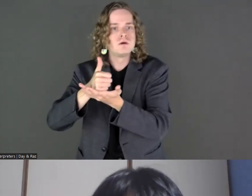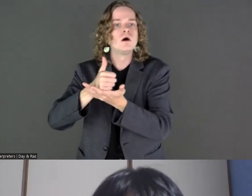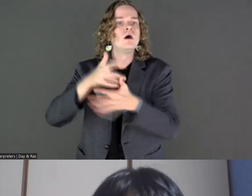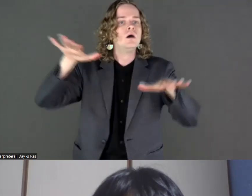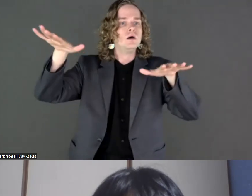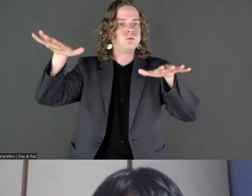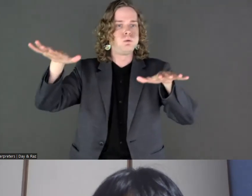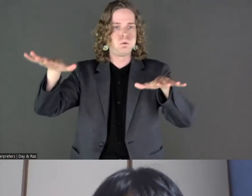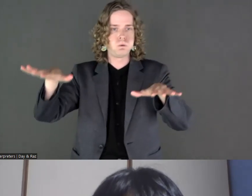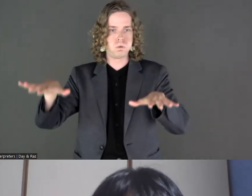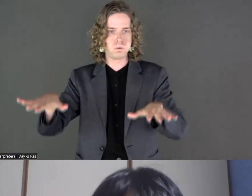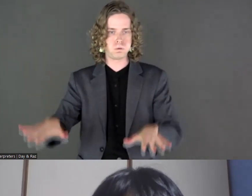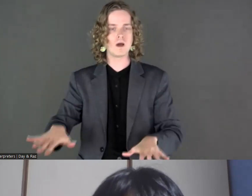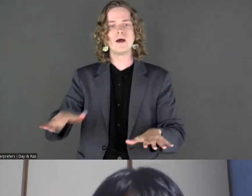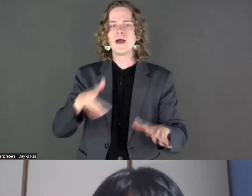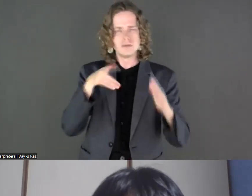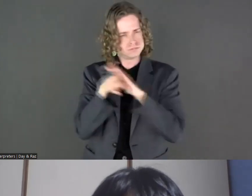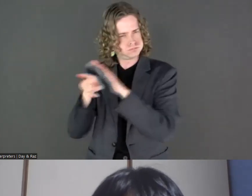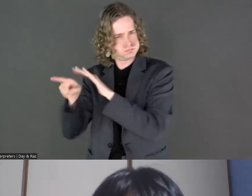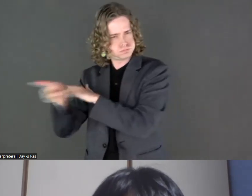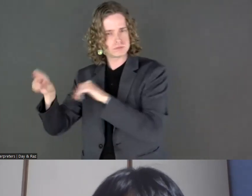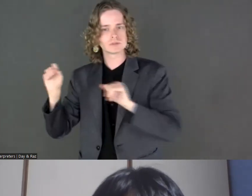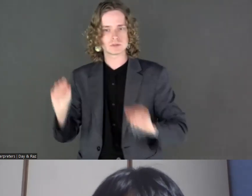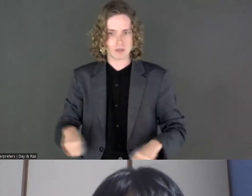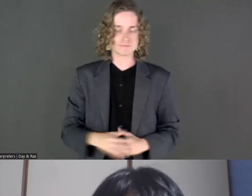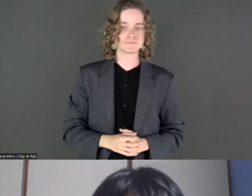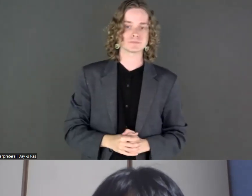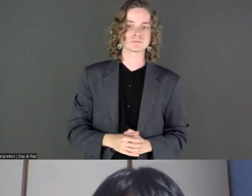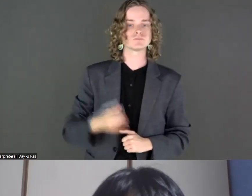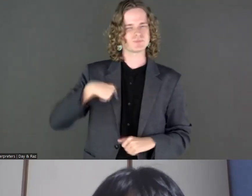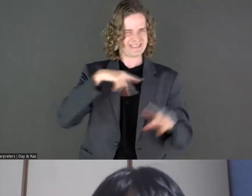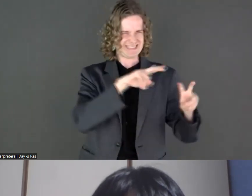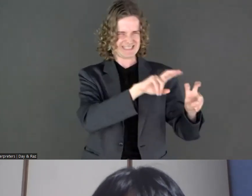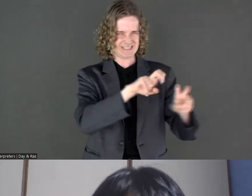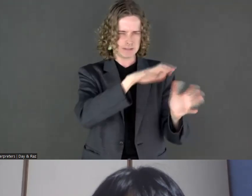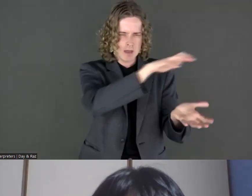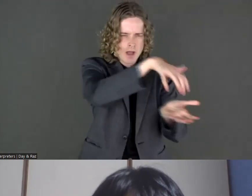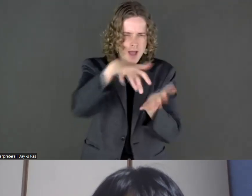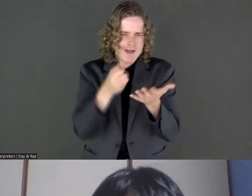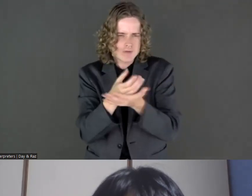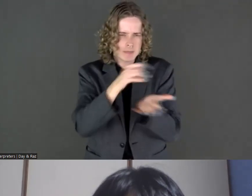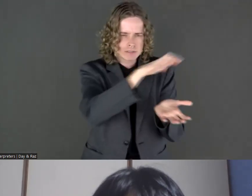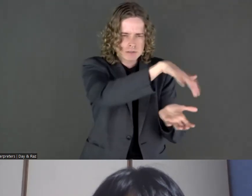the funding, the preparation for assistance, humanitarian assistance, international players